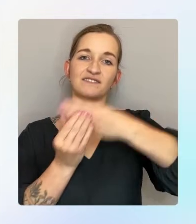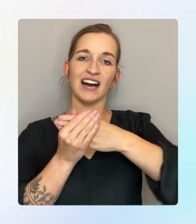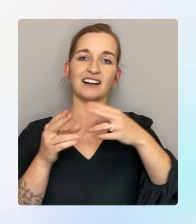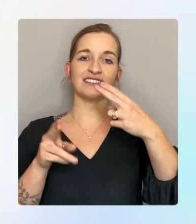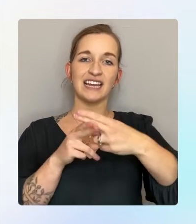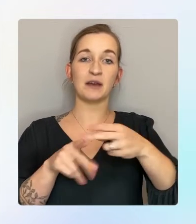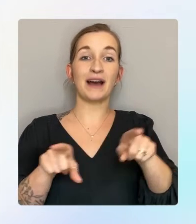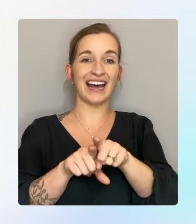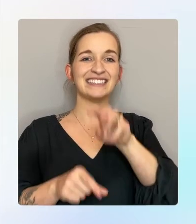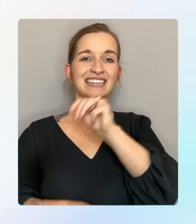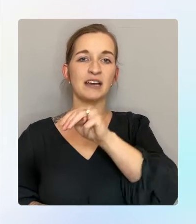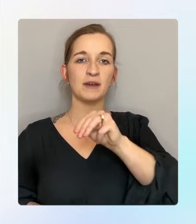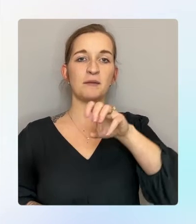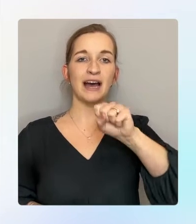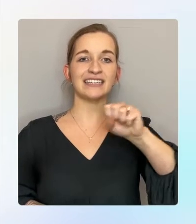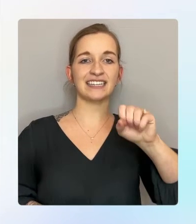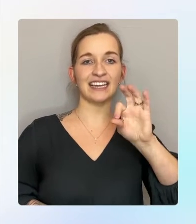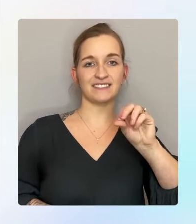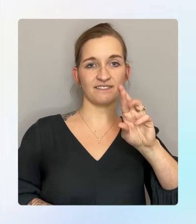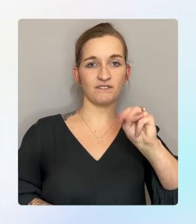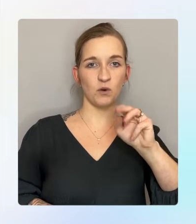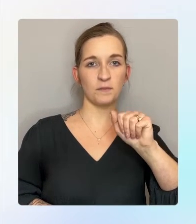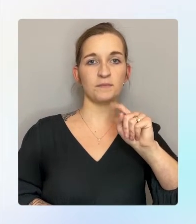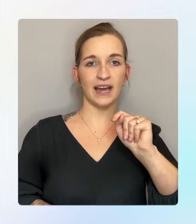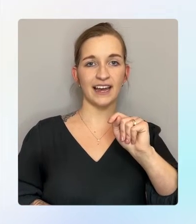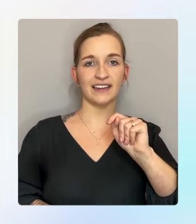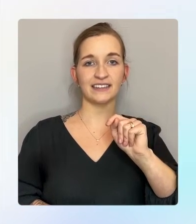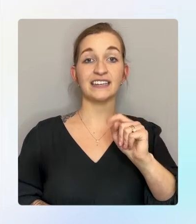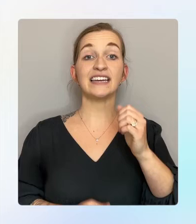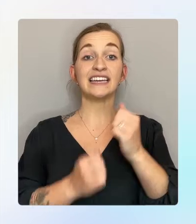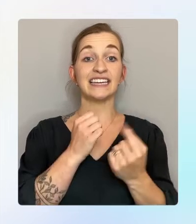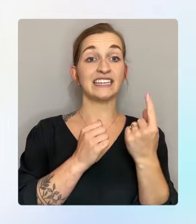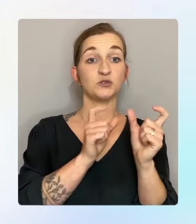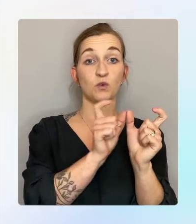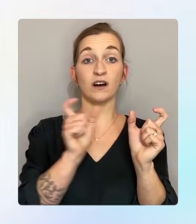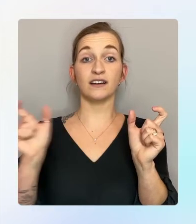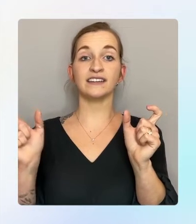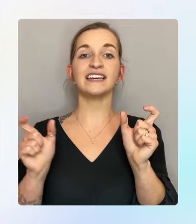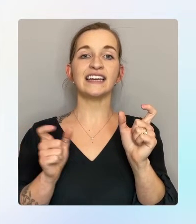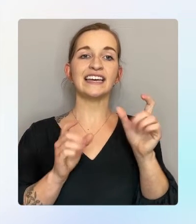Each animation sequence is linked to a texture sequence from which it will collect its frames.